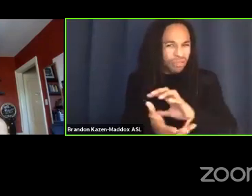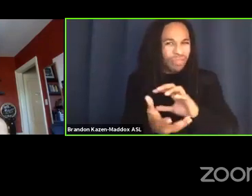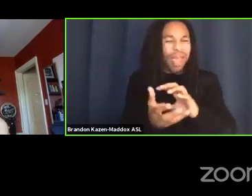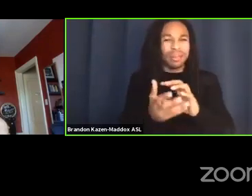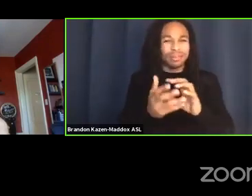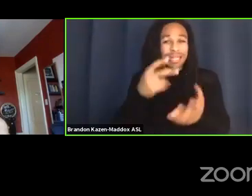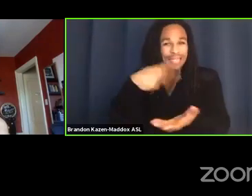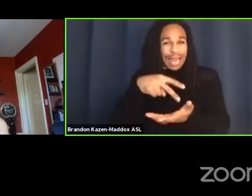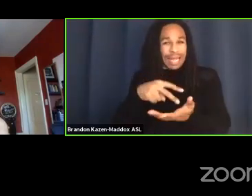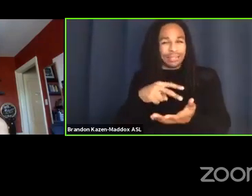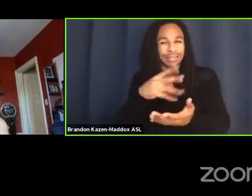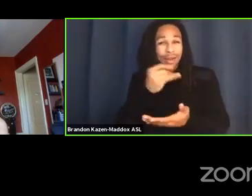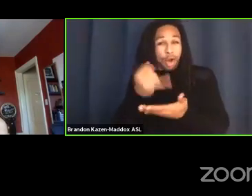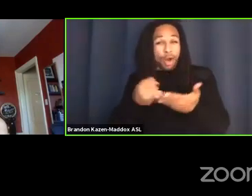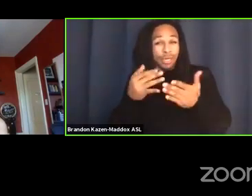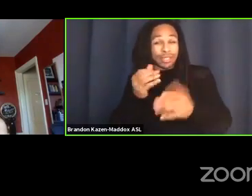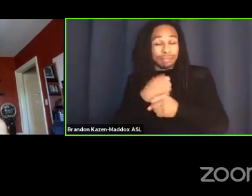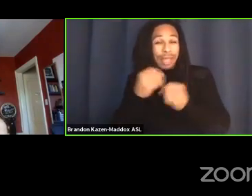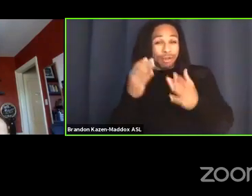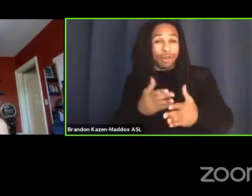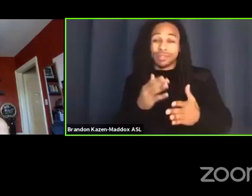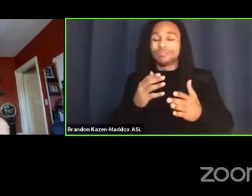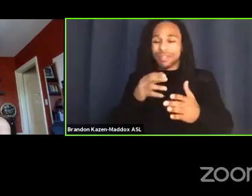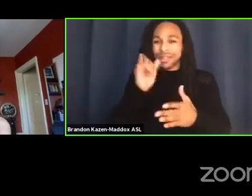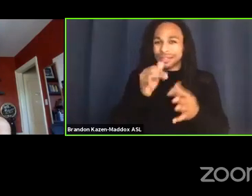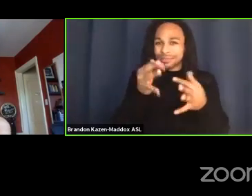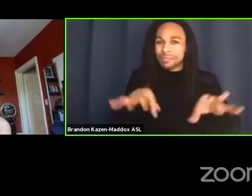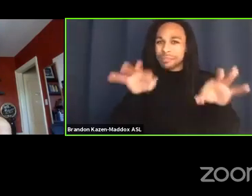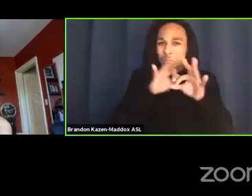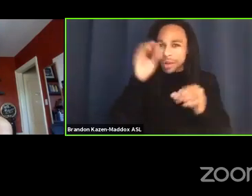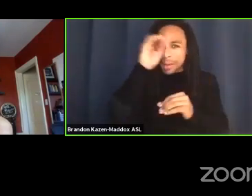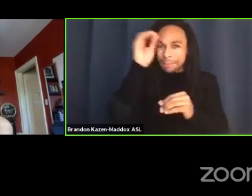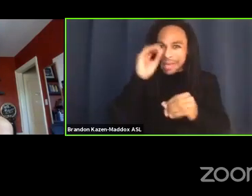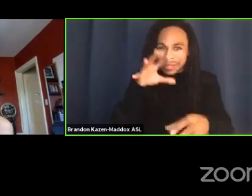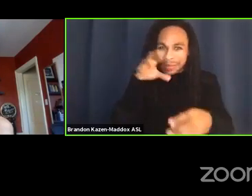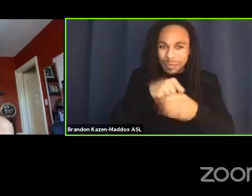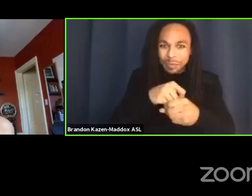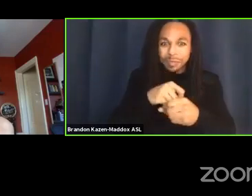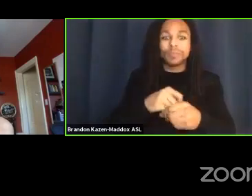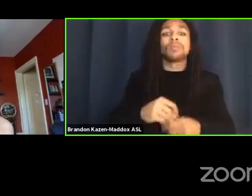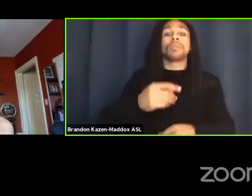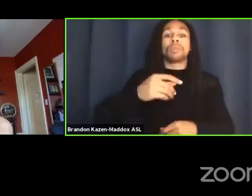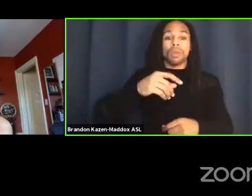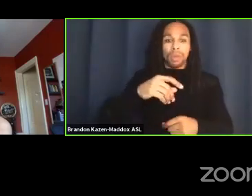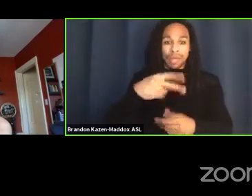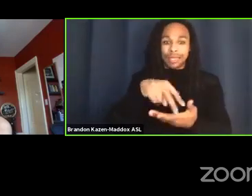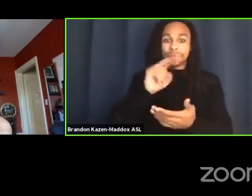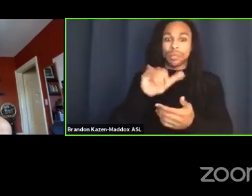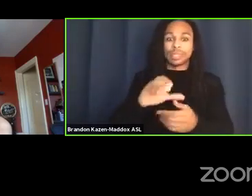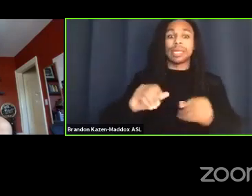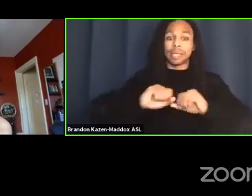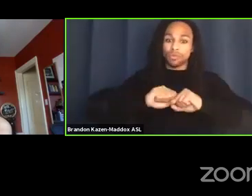a new campaign declaring loudly that artists are necessary workers. This campaign demands